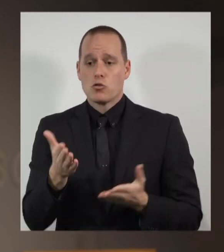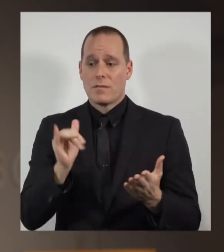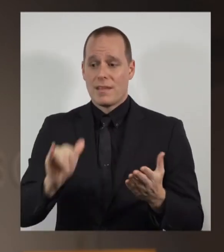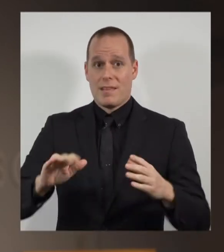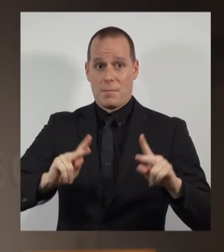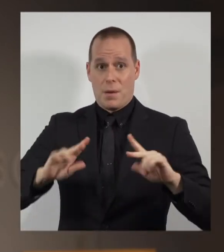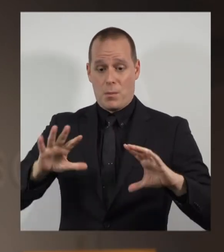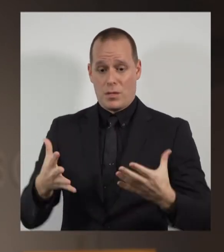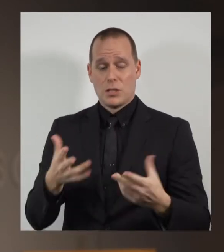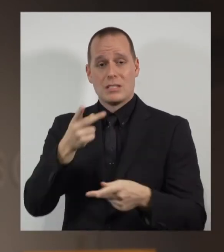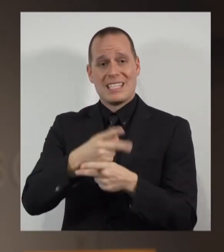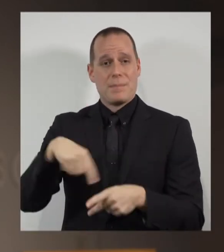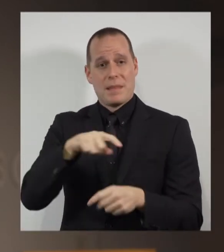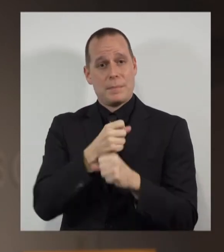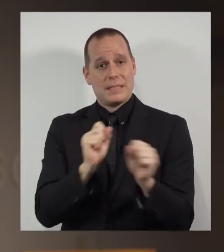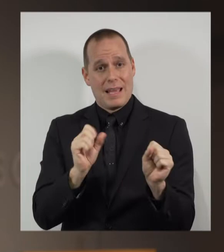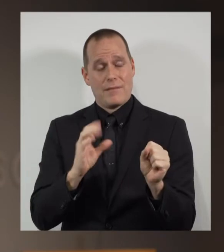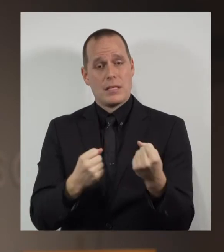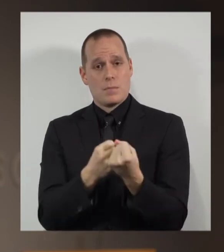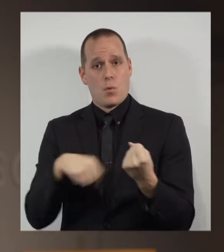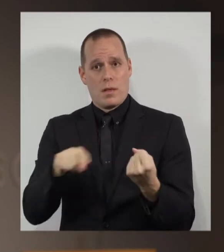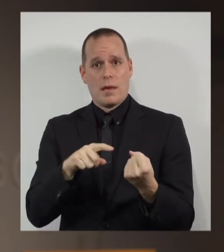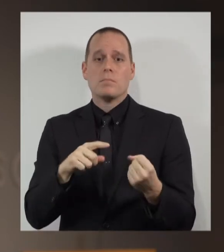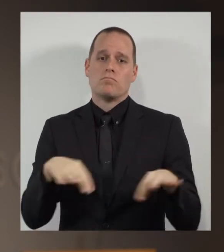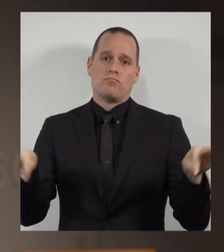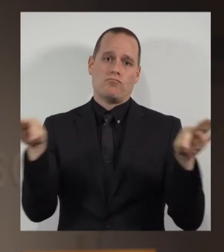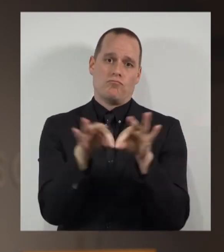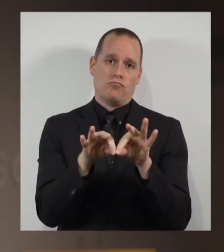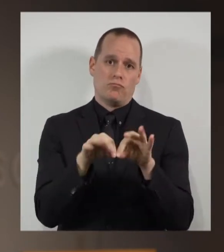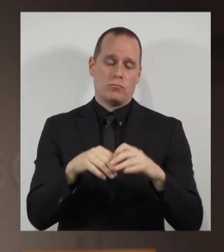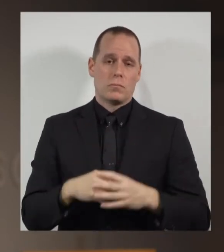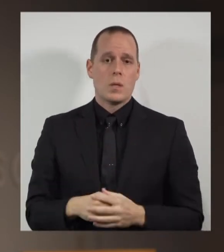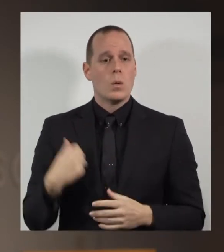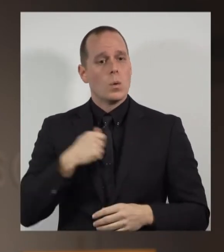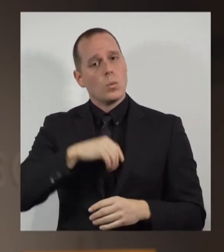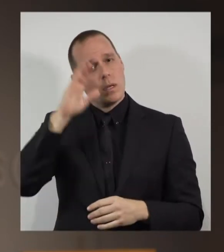Serving this population, keeping them safe and supporting them is imperative.